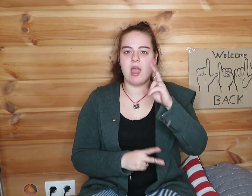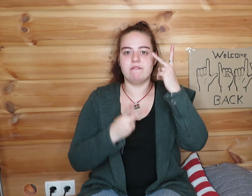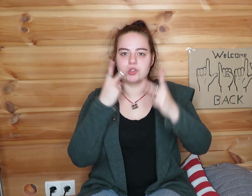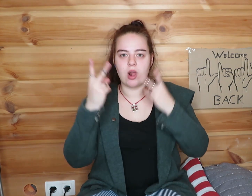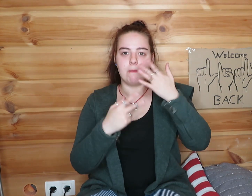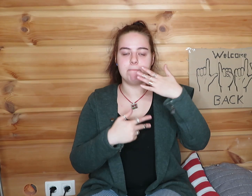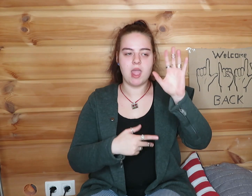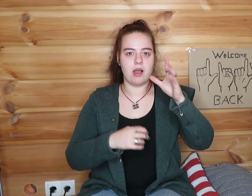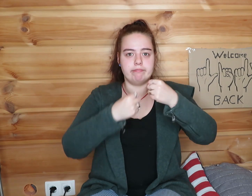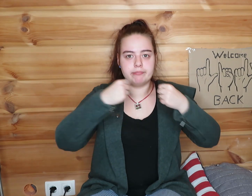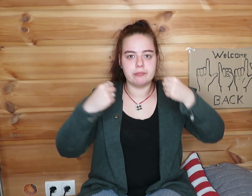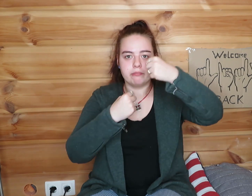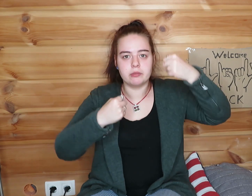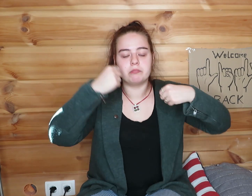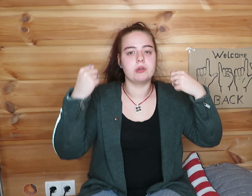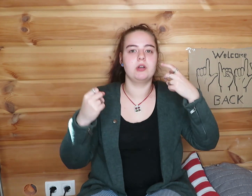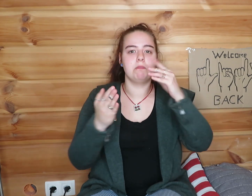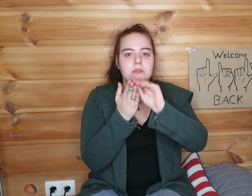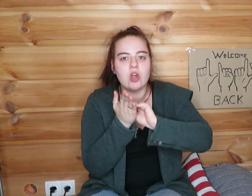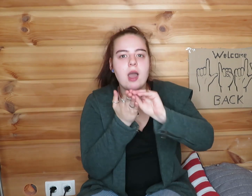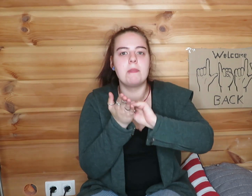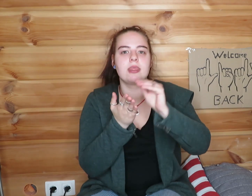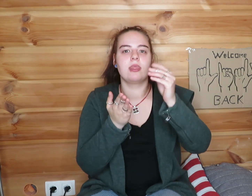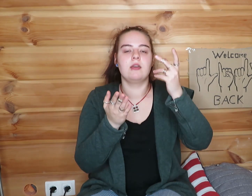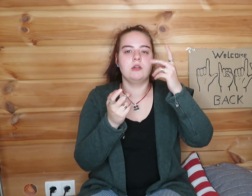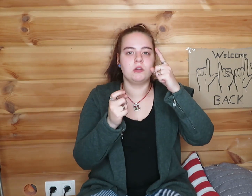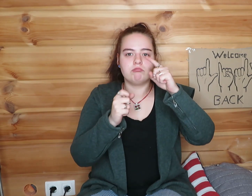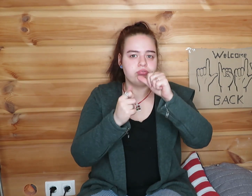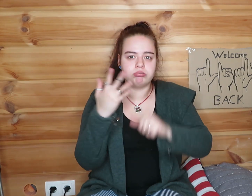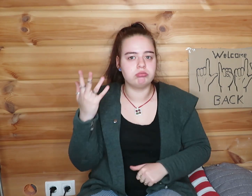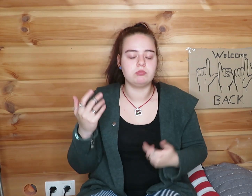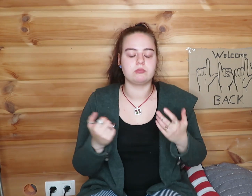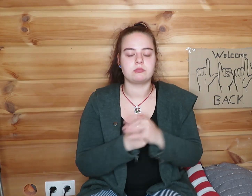It´s more visual, flexible and figurativ.